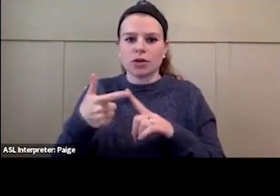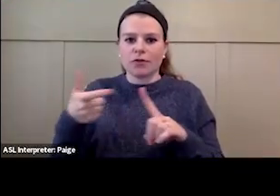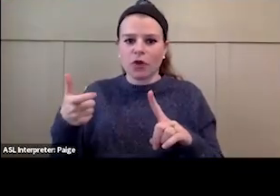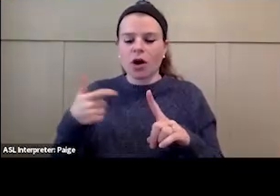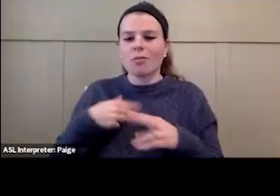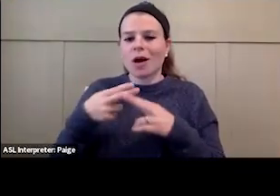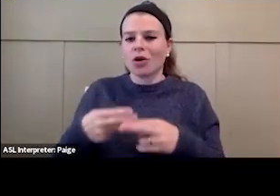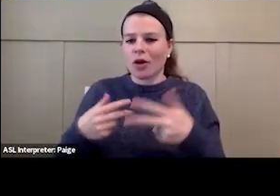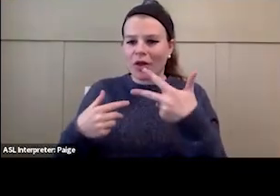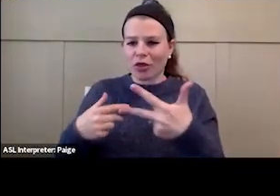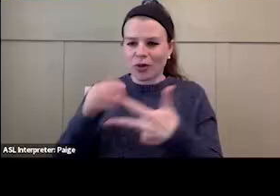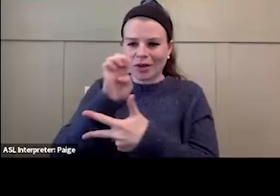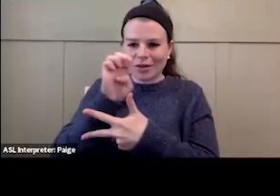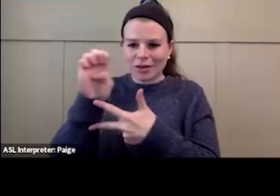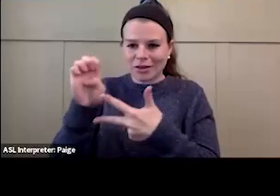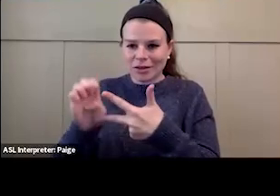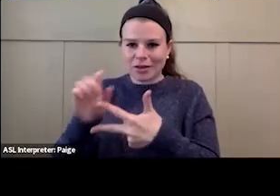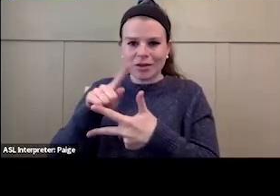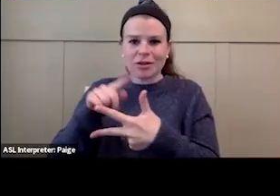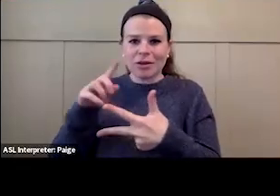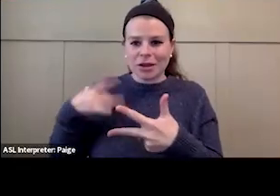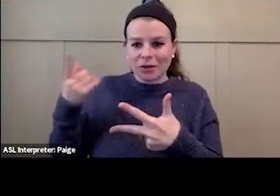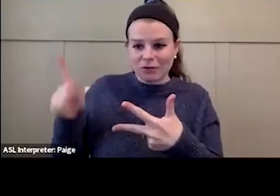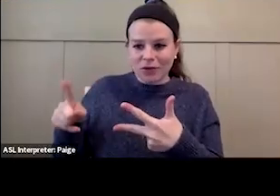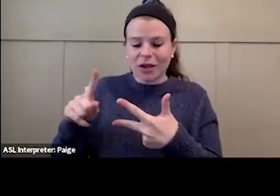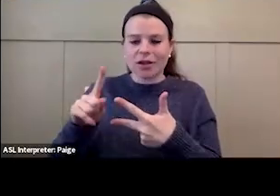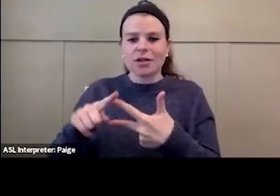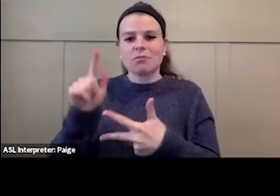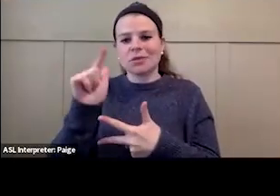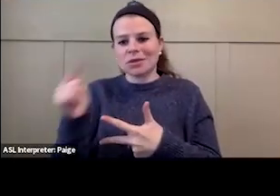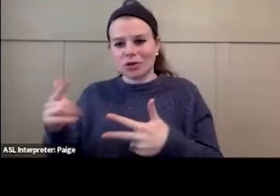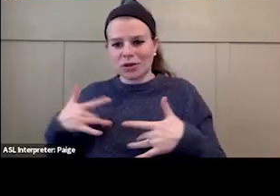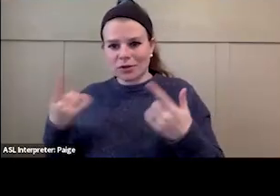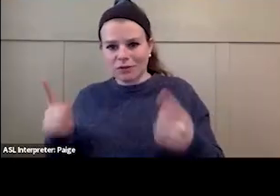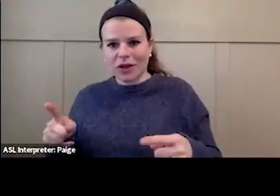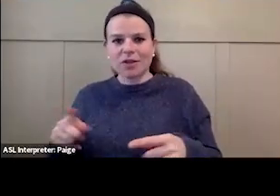three E slide, from an event, series of events, or a set of circumstances, first